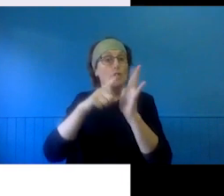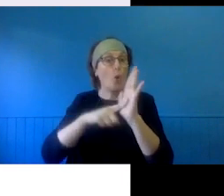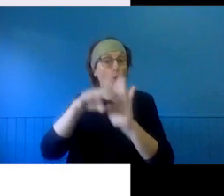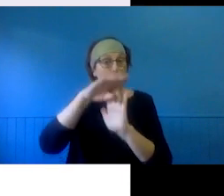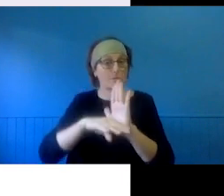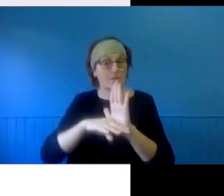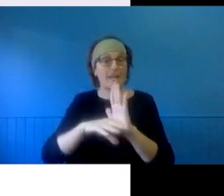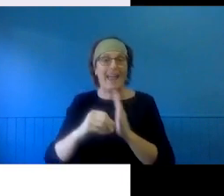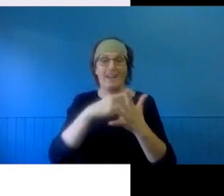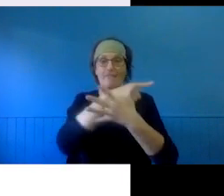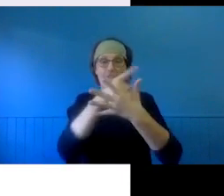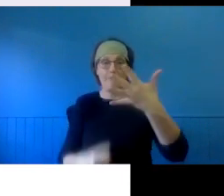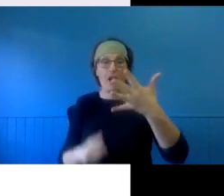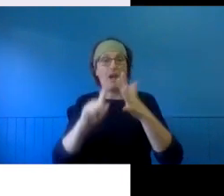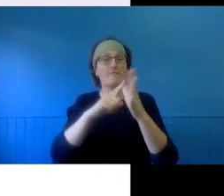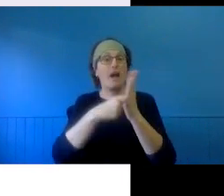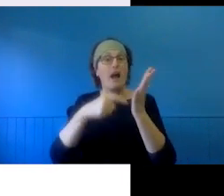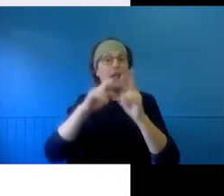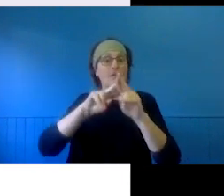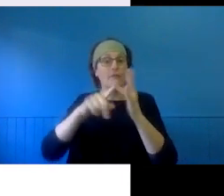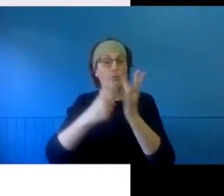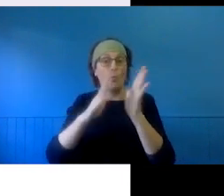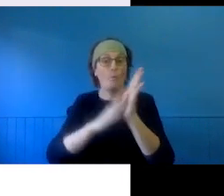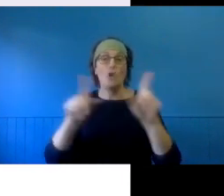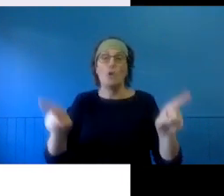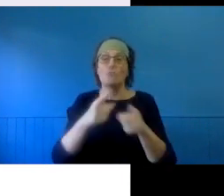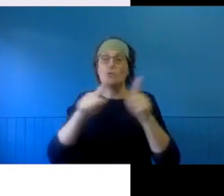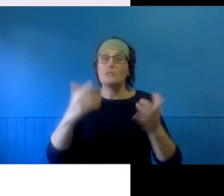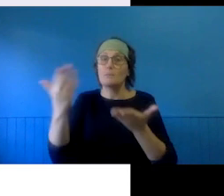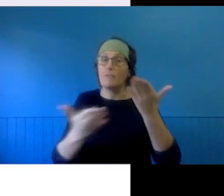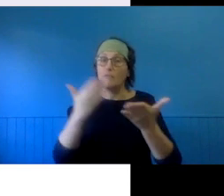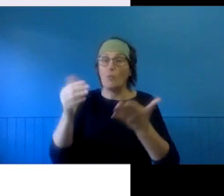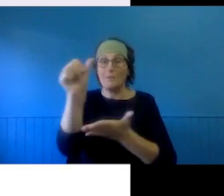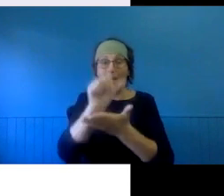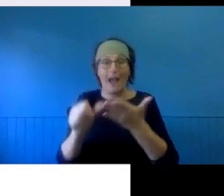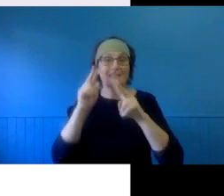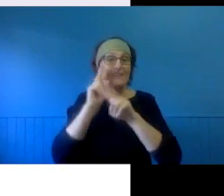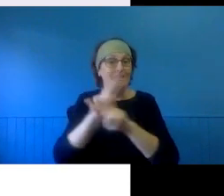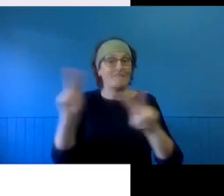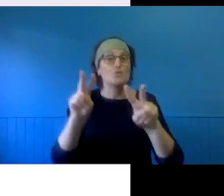guides - music, performing arts, visual arts, new media and writing.